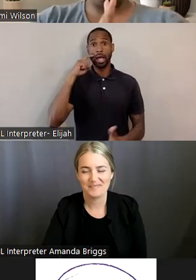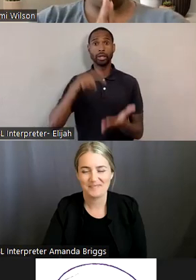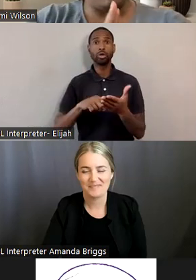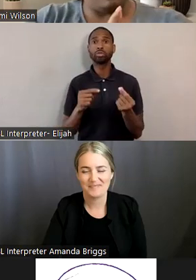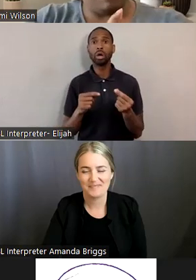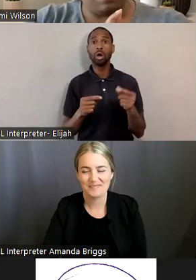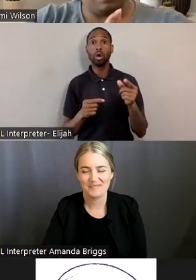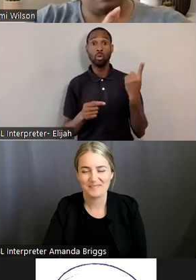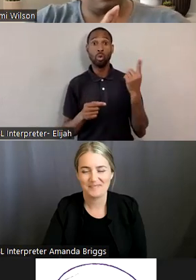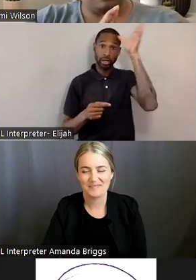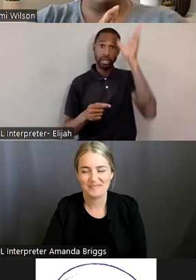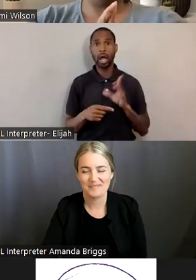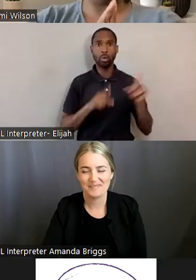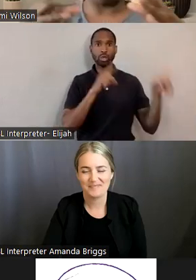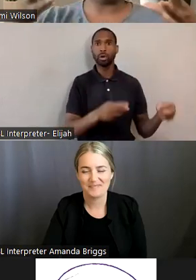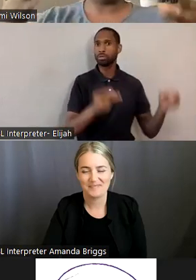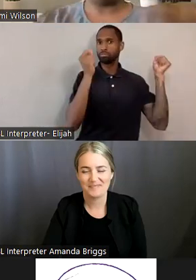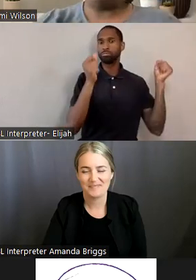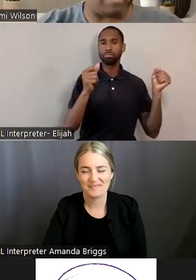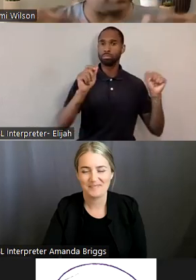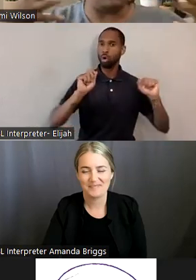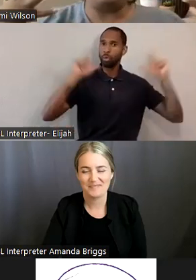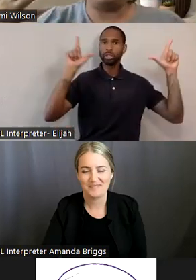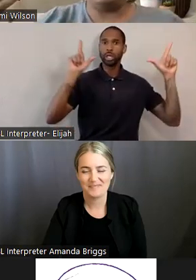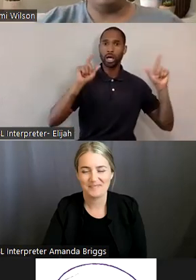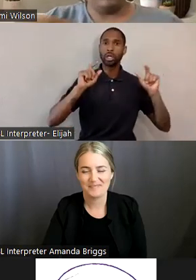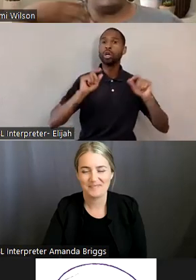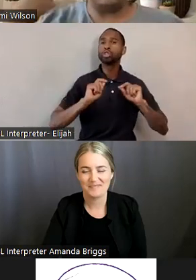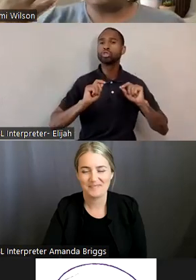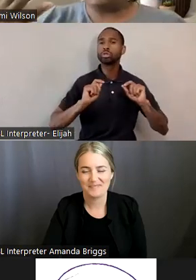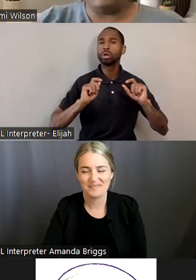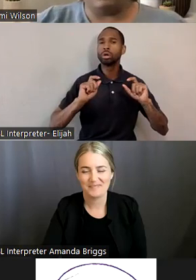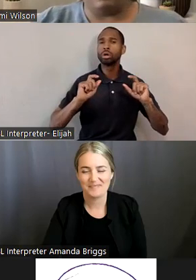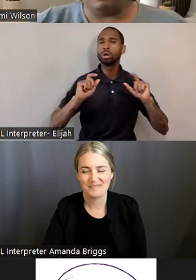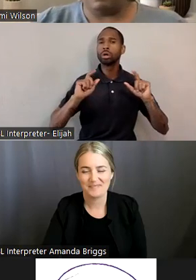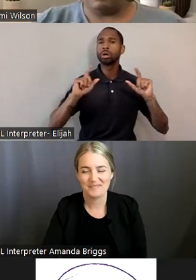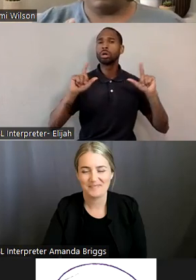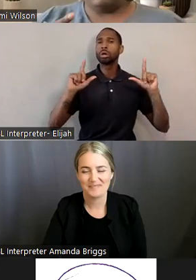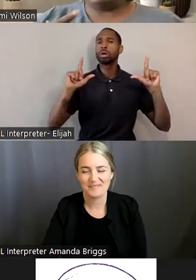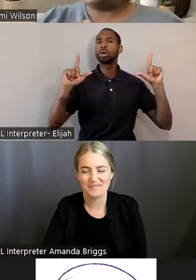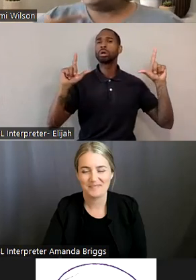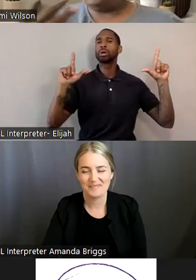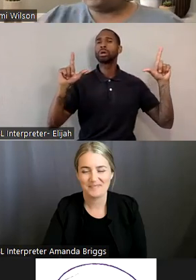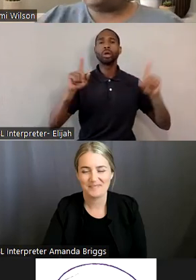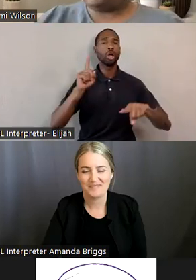responded immediately. He opened his eyes very slowly, couldn't say too much